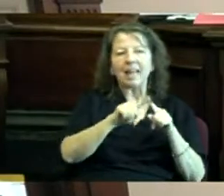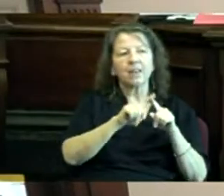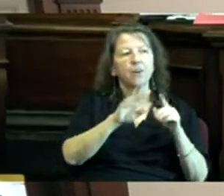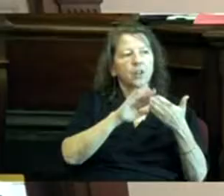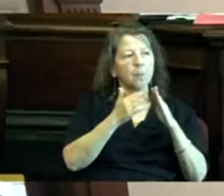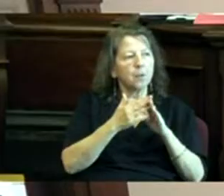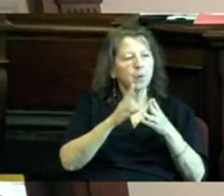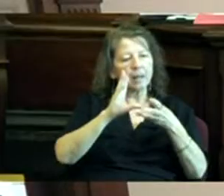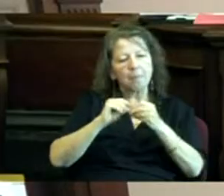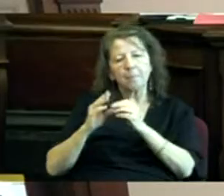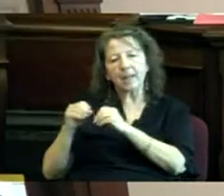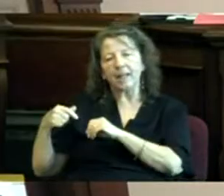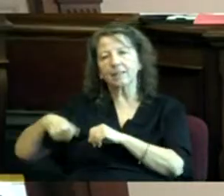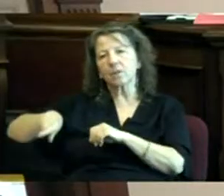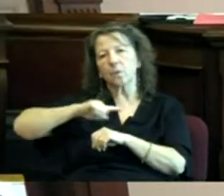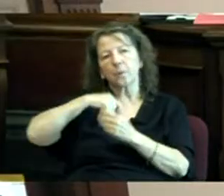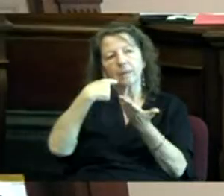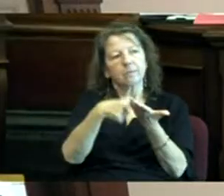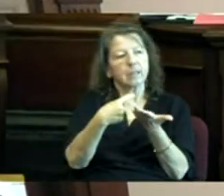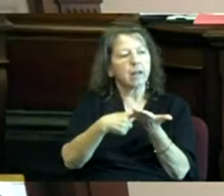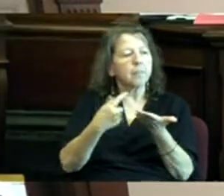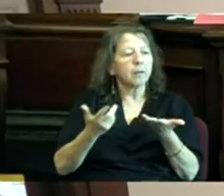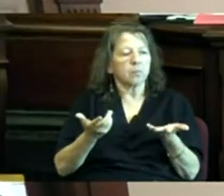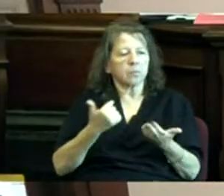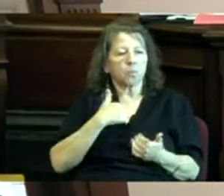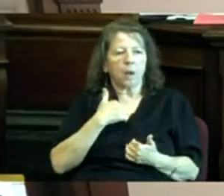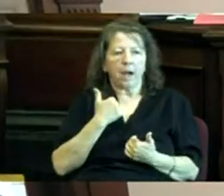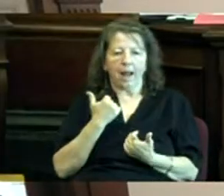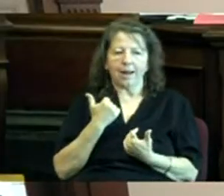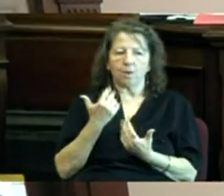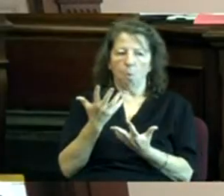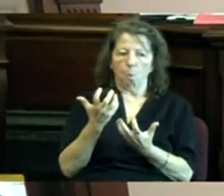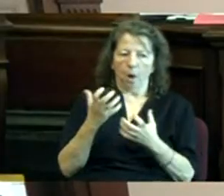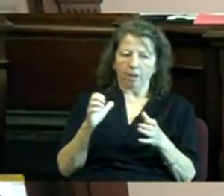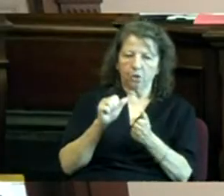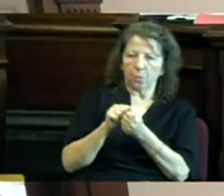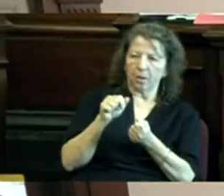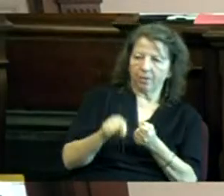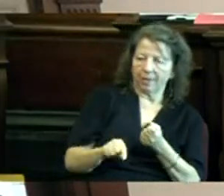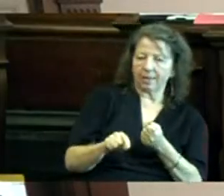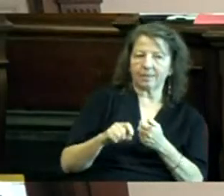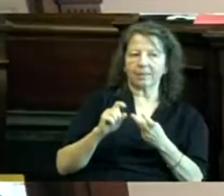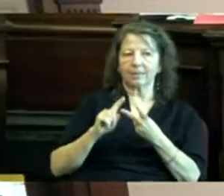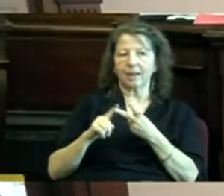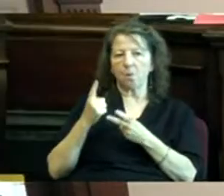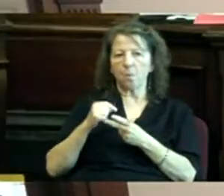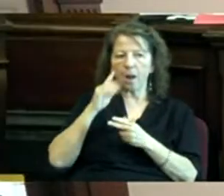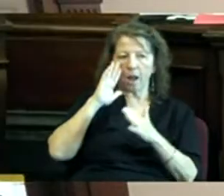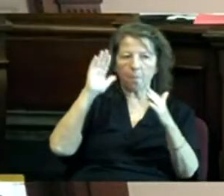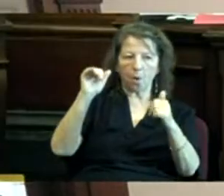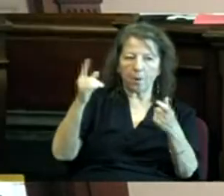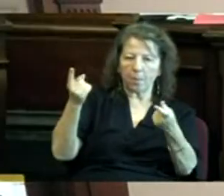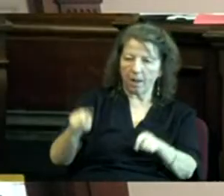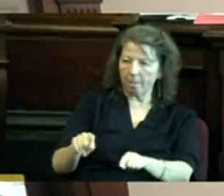empowerment, and then at different community meetings